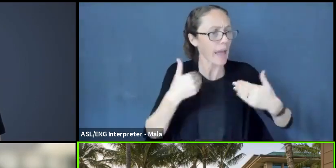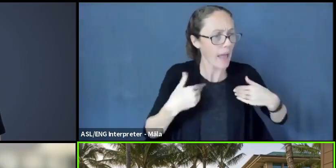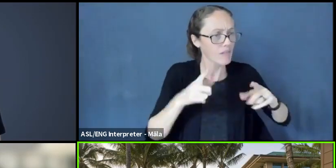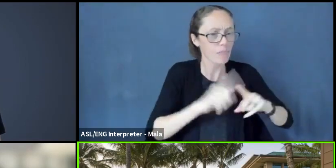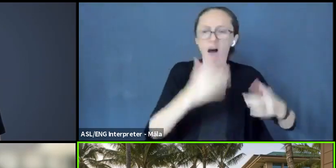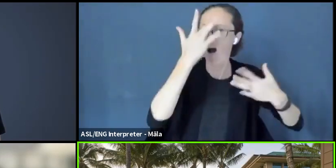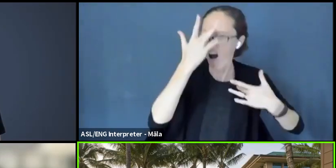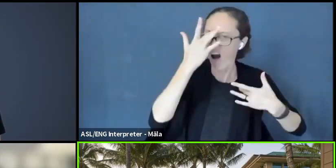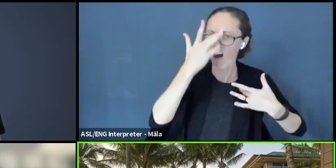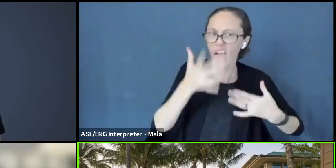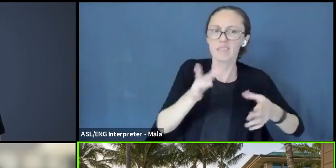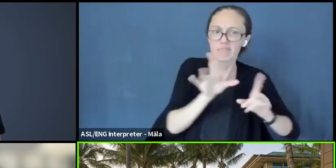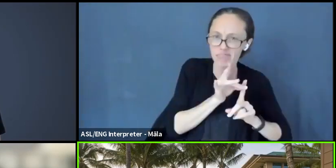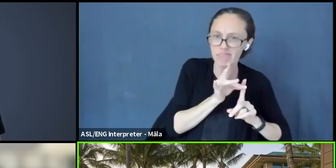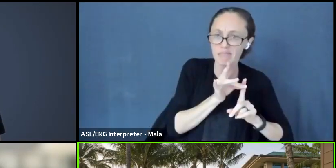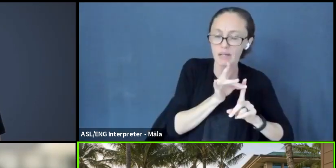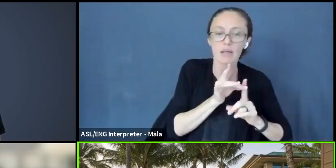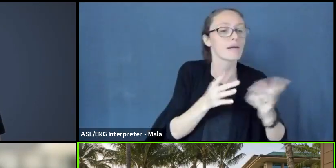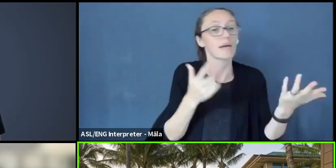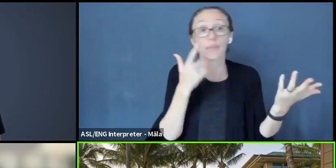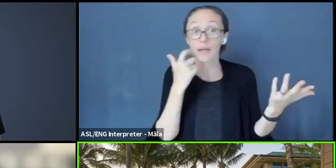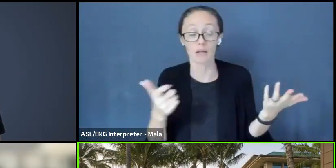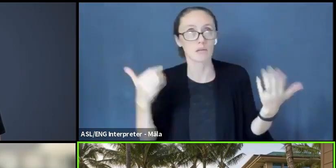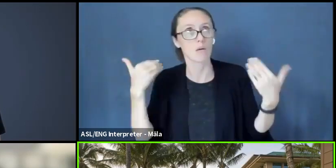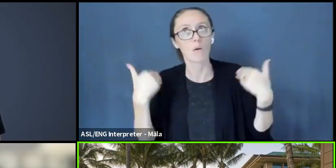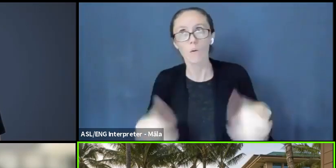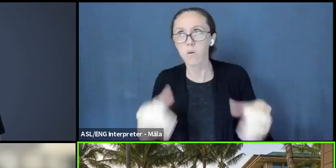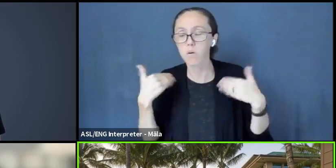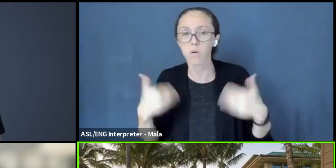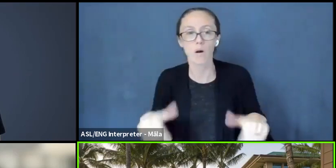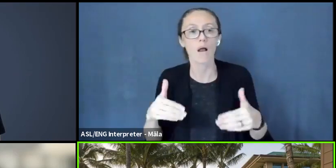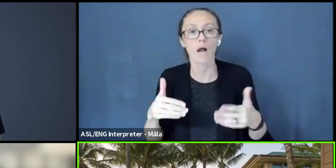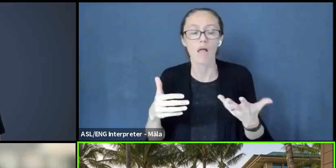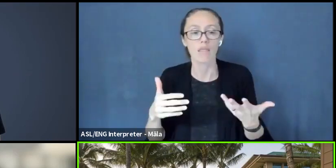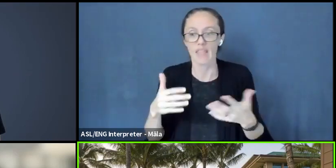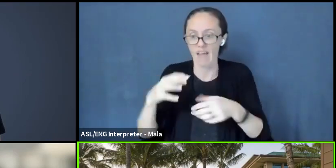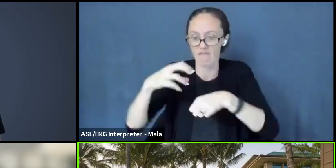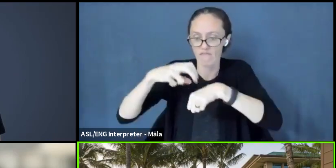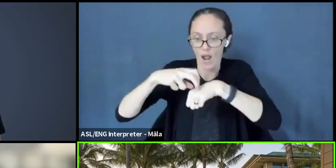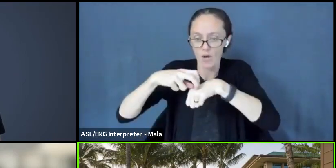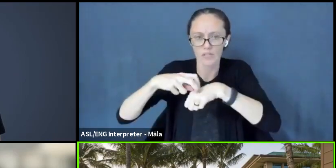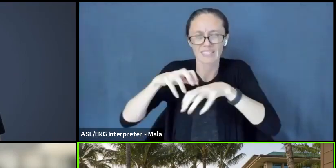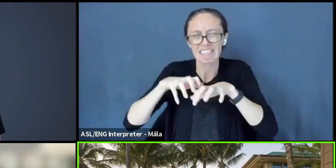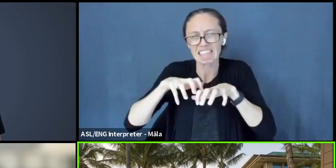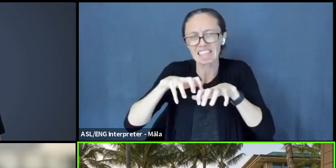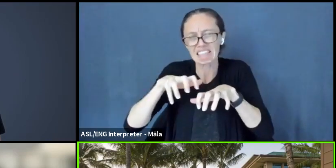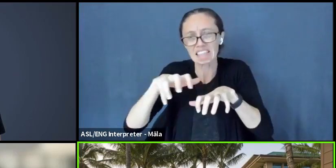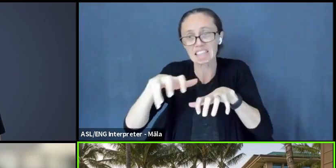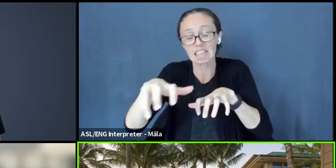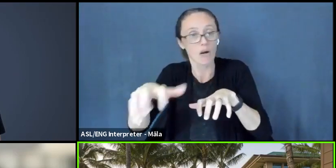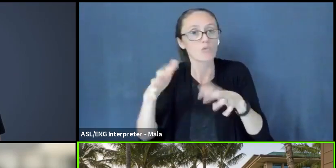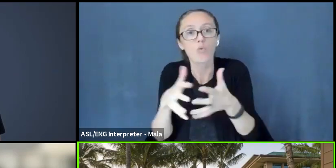virus, that even with it's a great immune response from the vaccine, you're still able to get it.